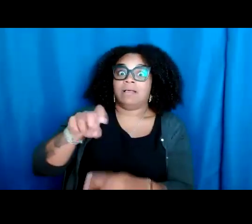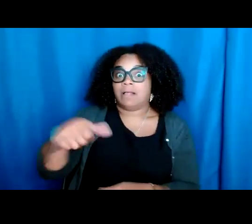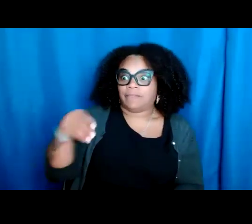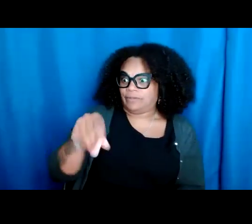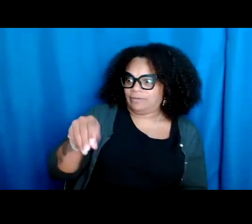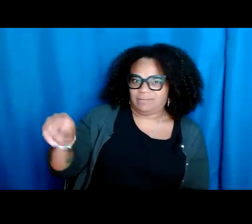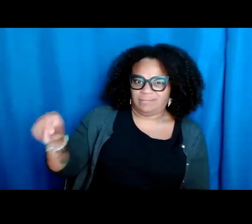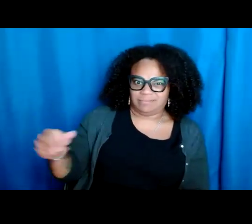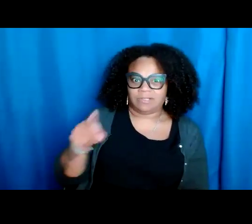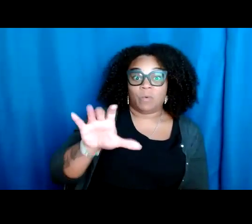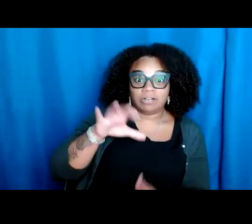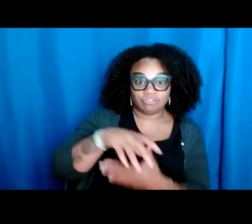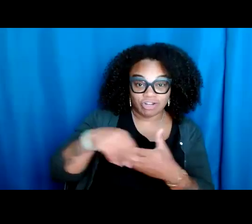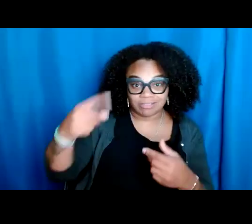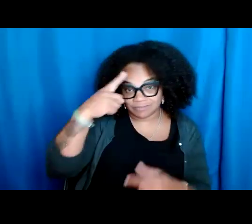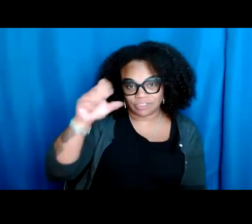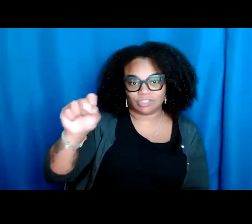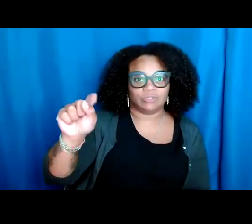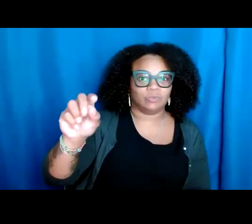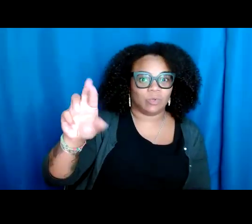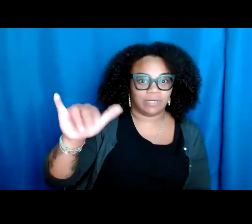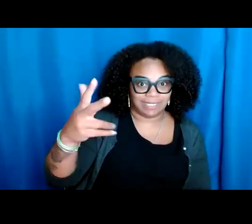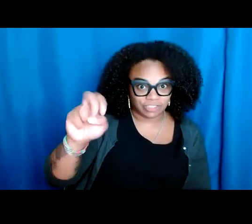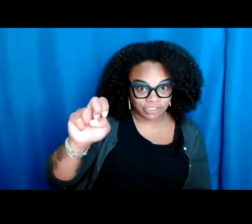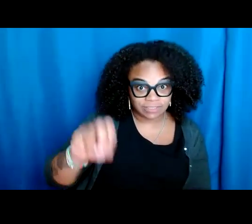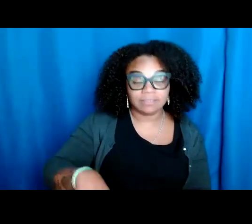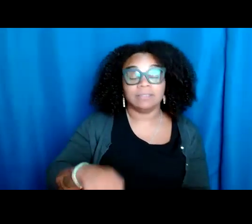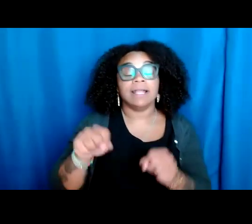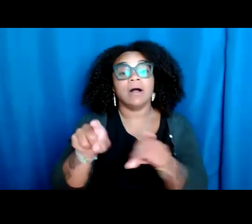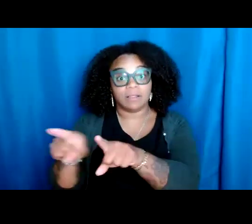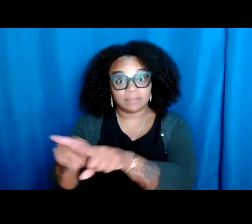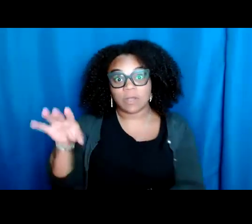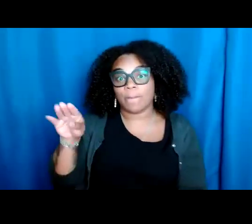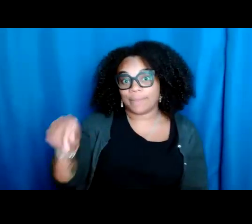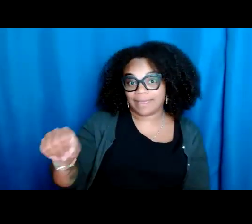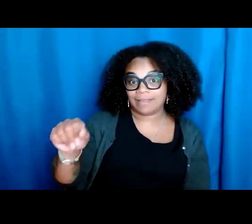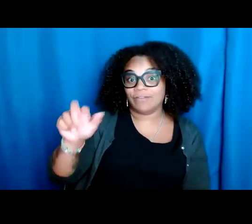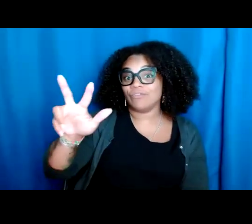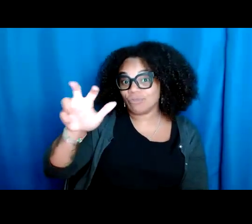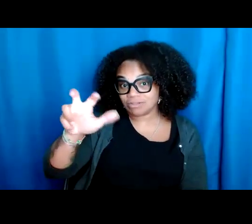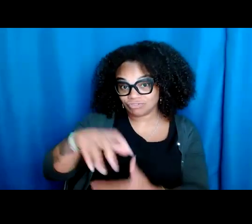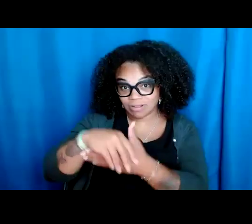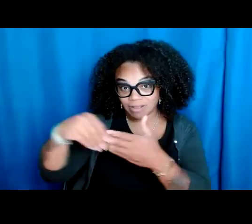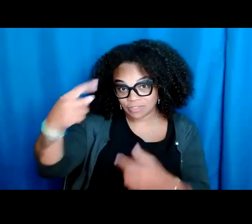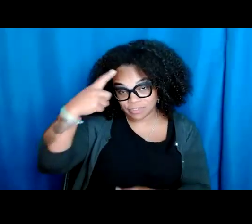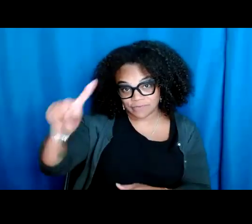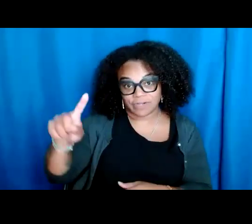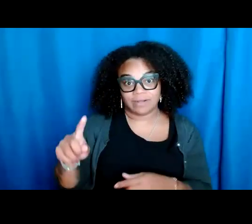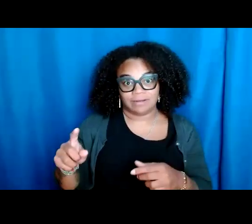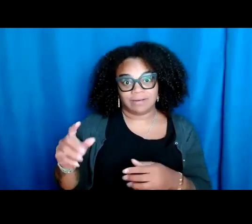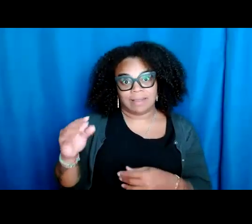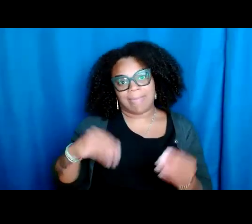$100 for a storage fee, and he also paid $300 for packaging his shirts.